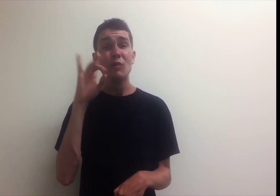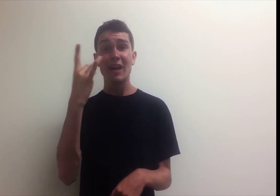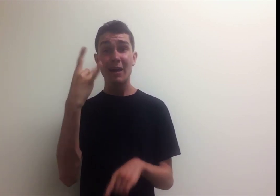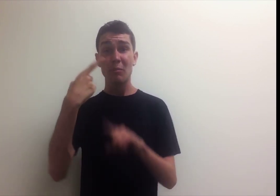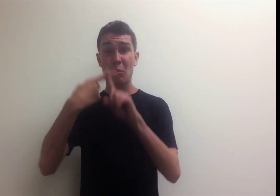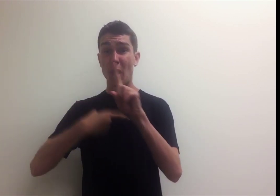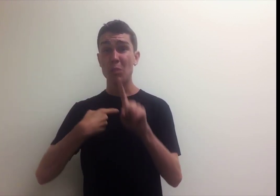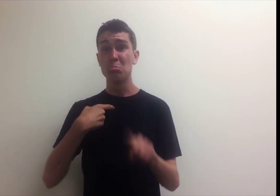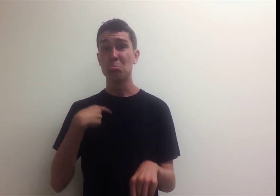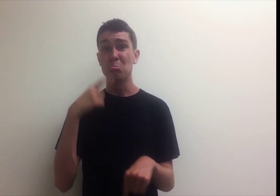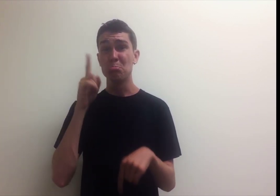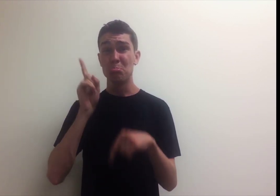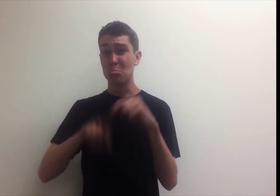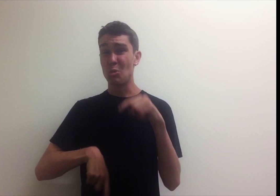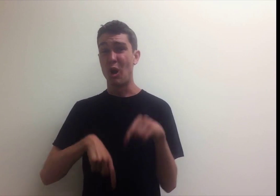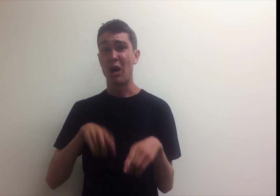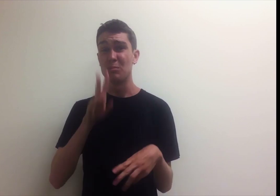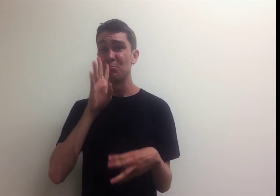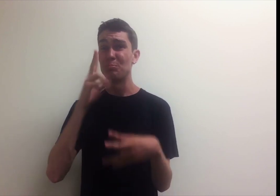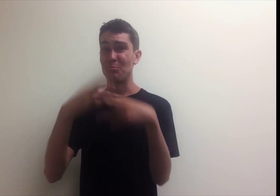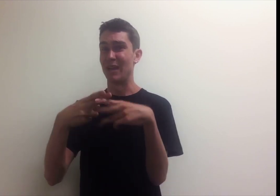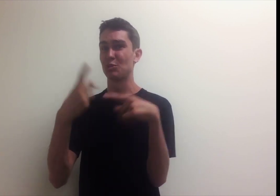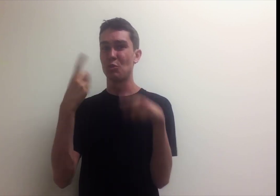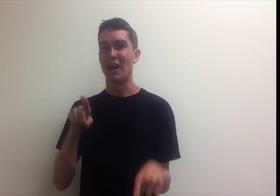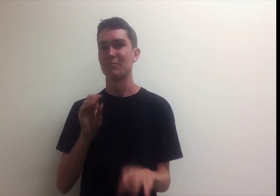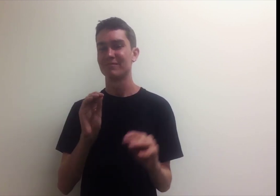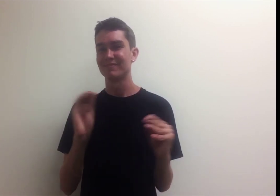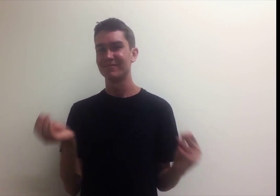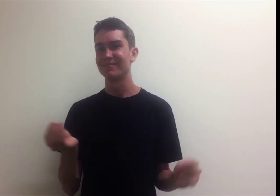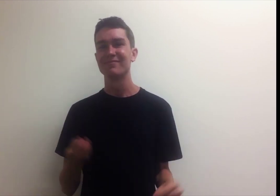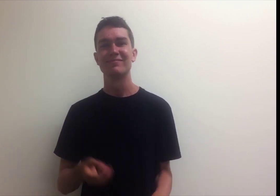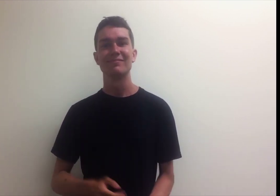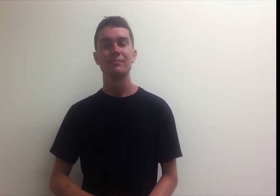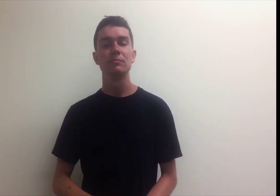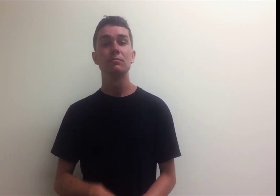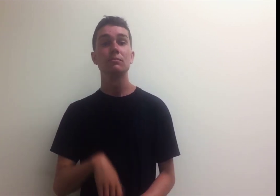It took me eight months to even talk about what happened.